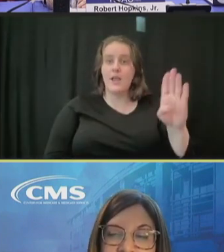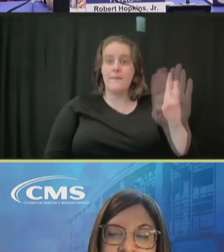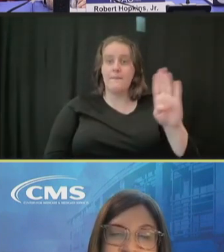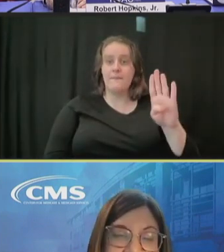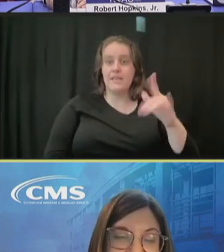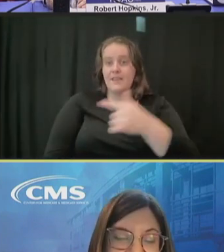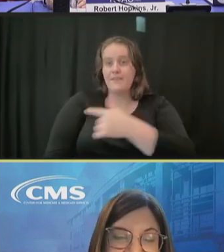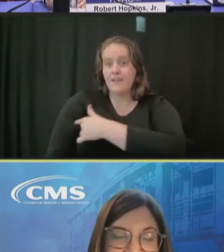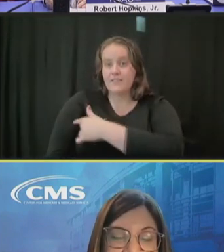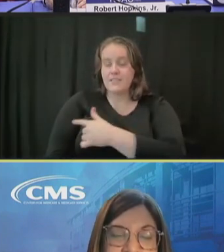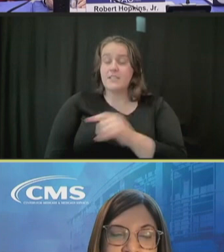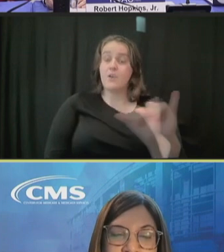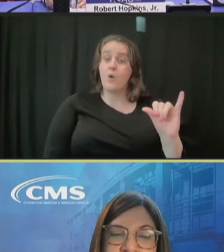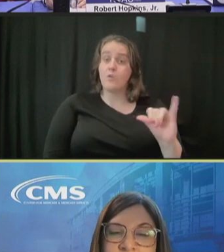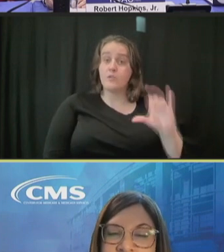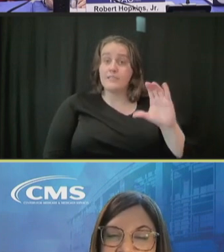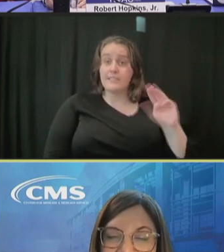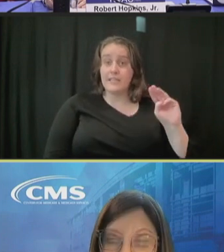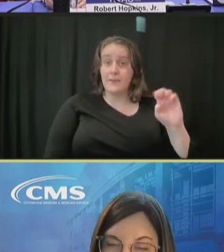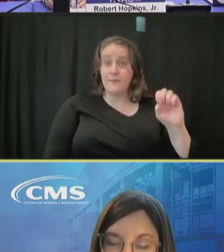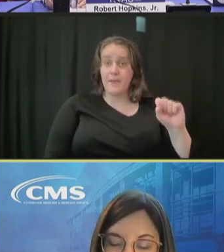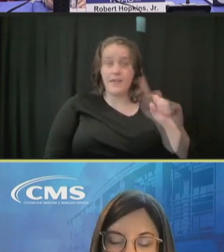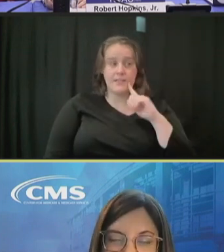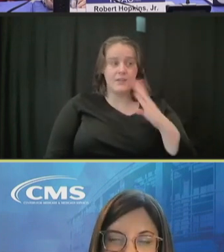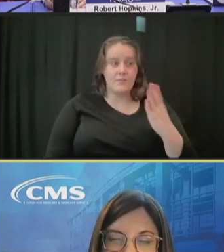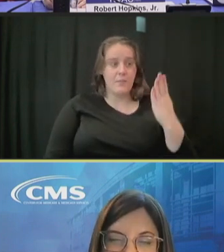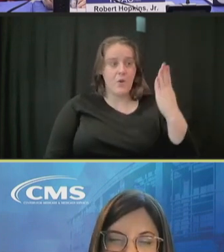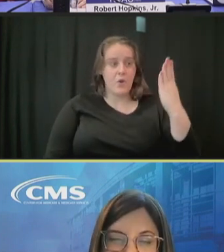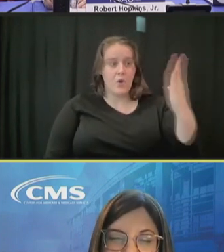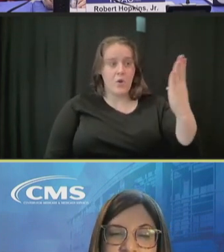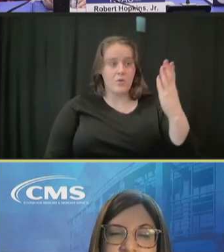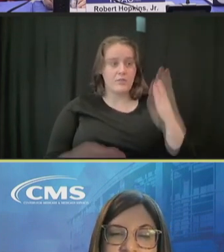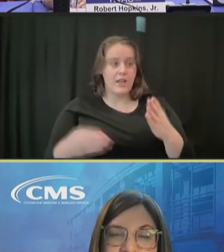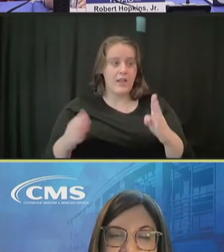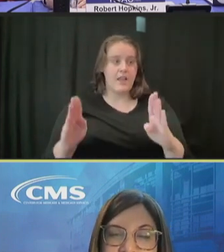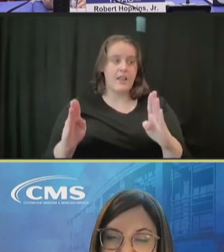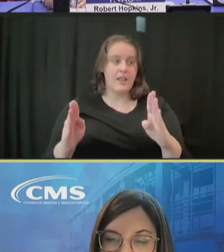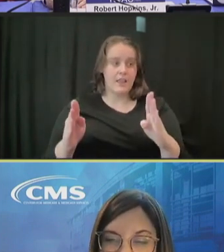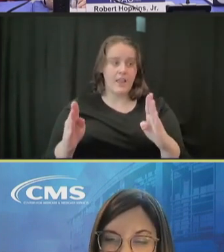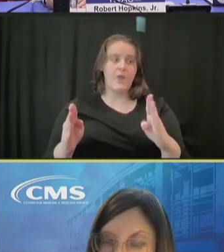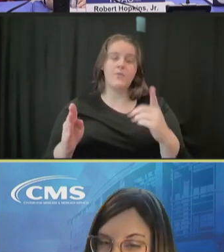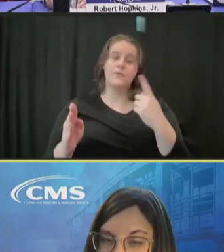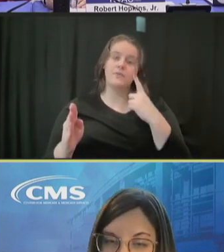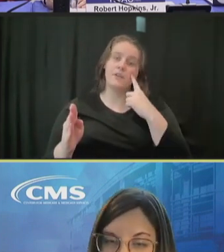And in addition, CMS proposed to allow RHCs and FQHCs to bill and be paid for Part B preventive